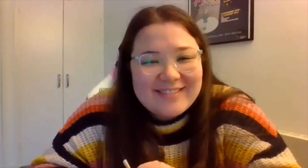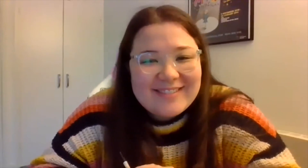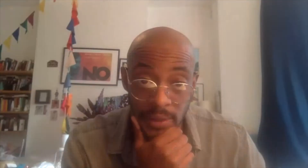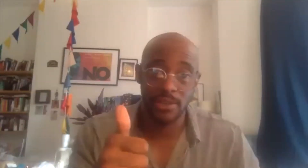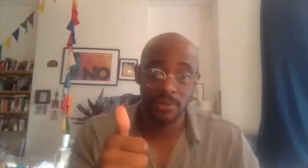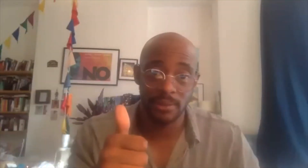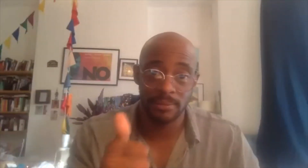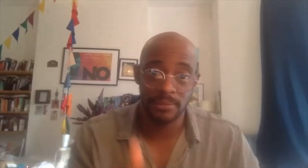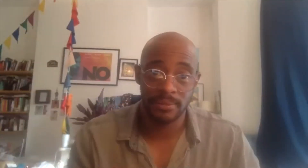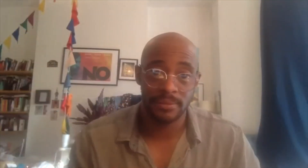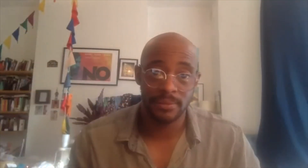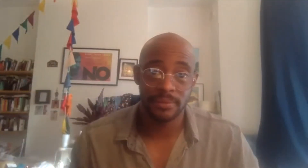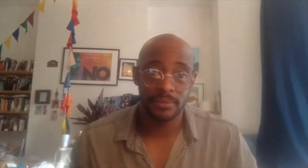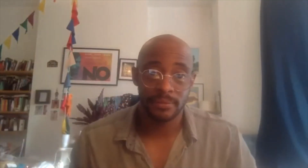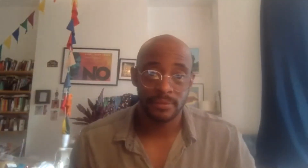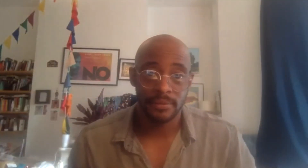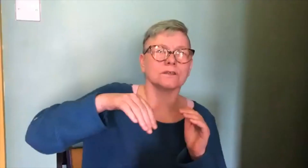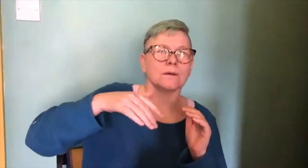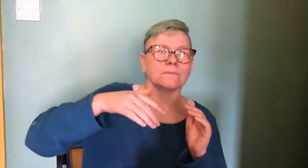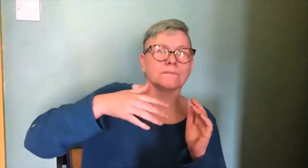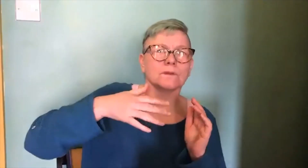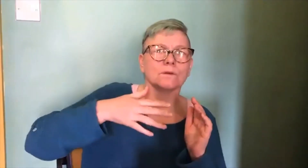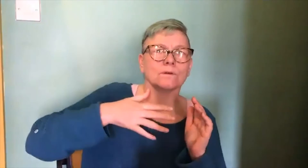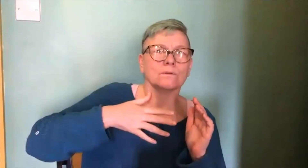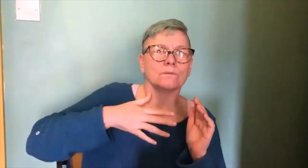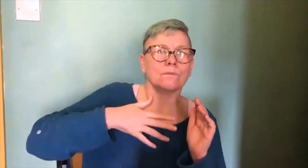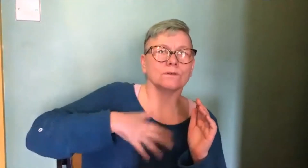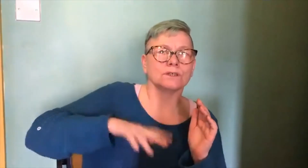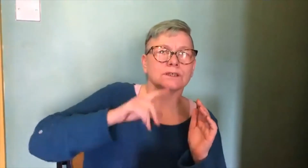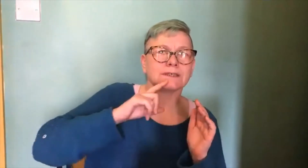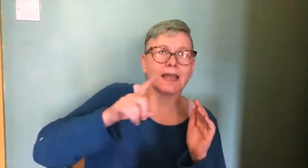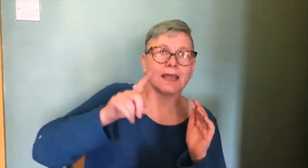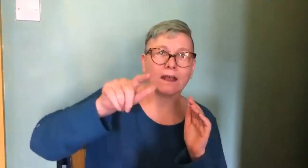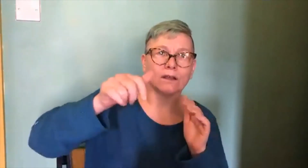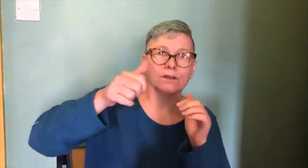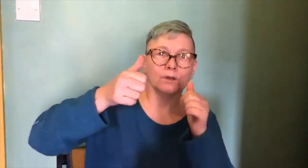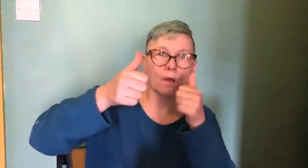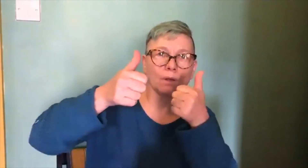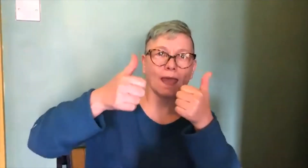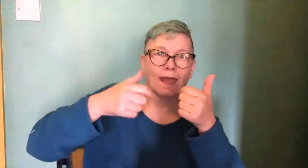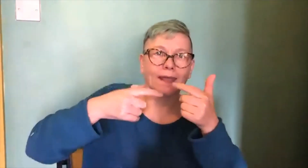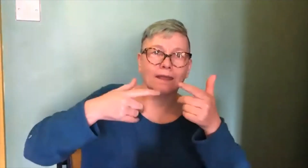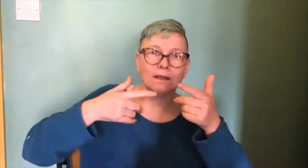Thank you. Just, erm - wanted to say are you OK